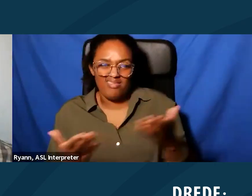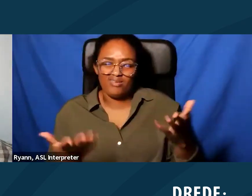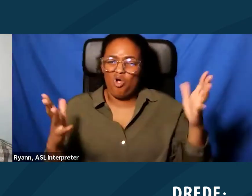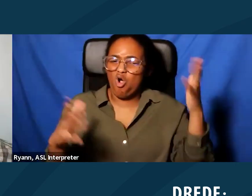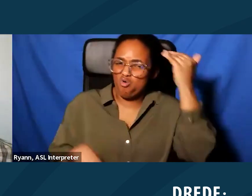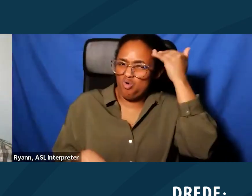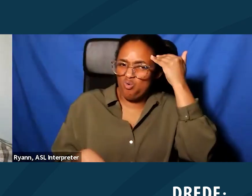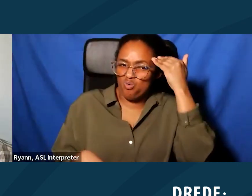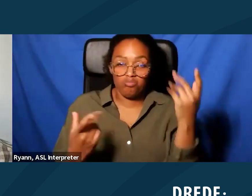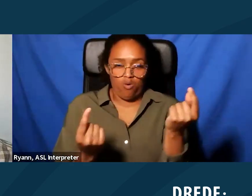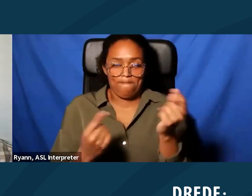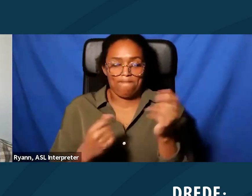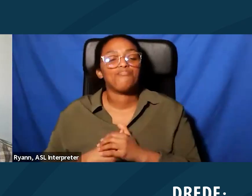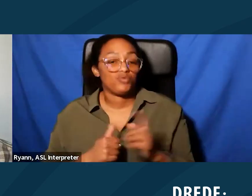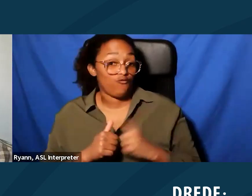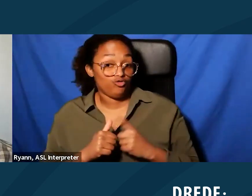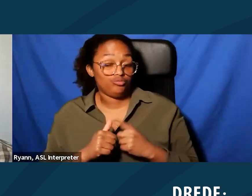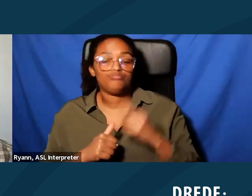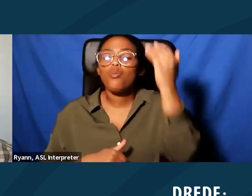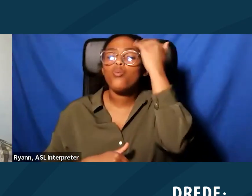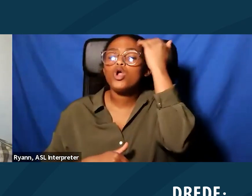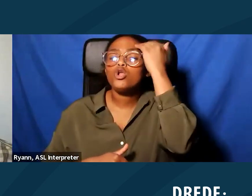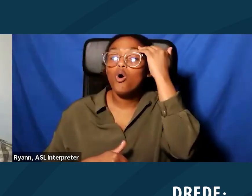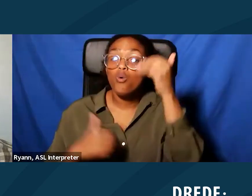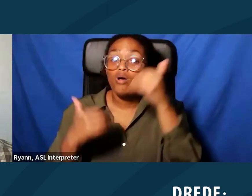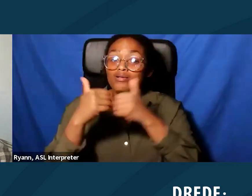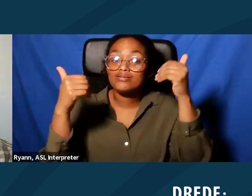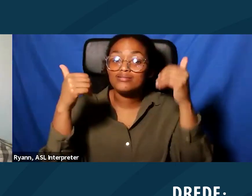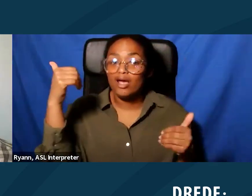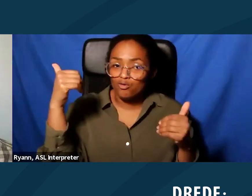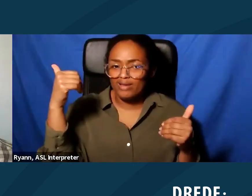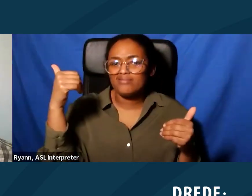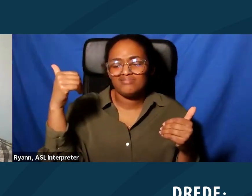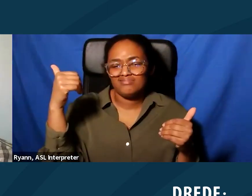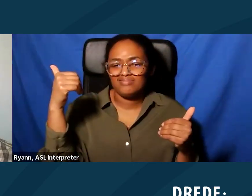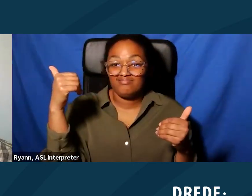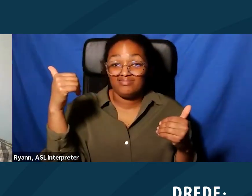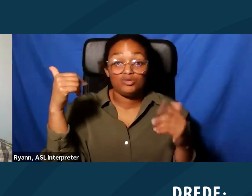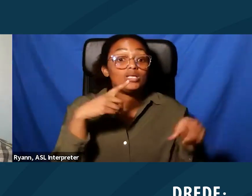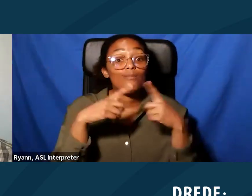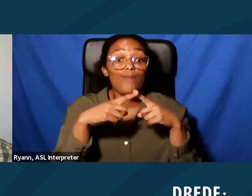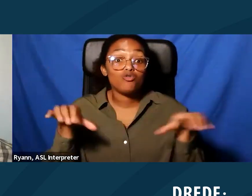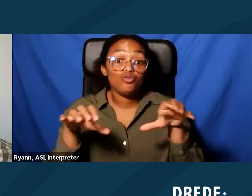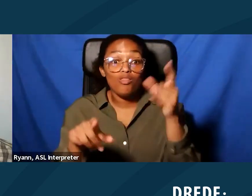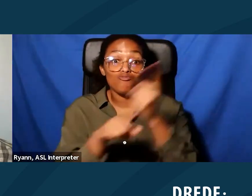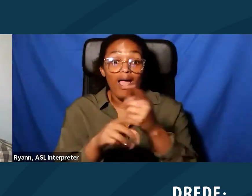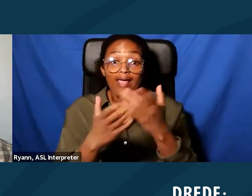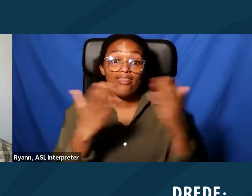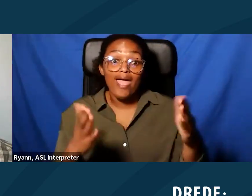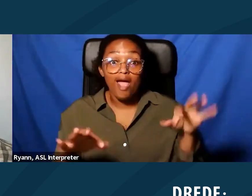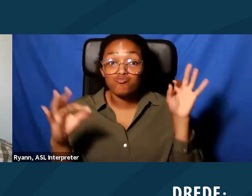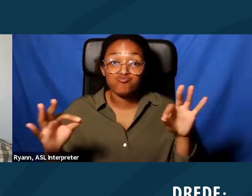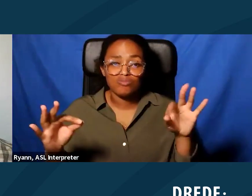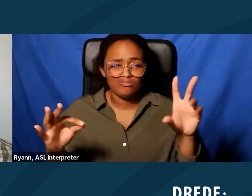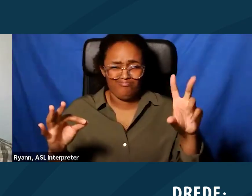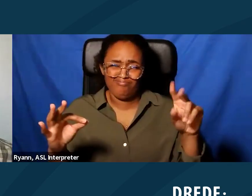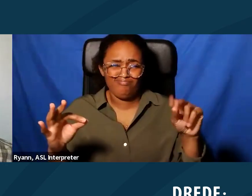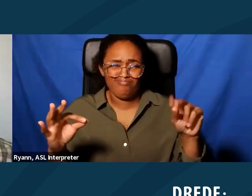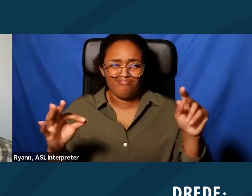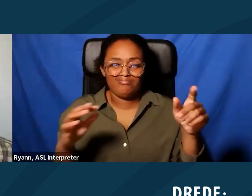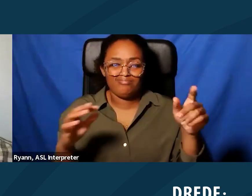We know segregation was never about doing the right thing. It was all about control. This